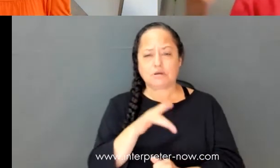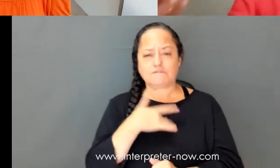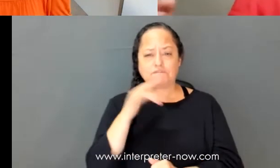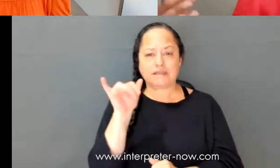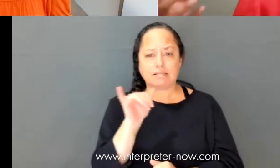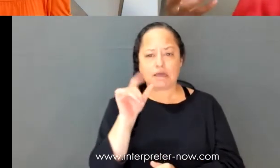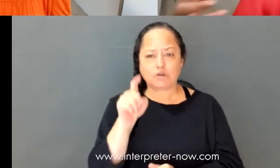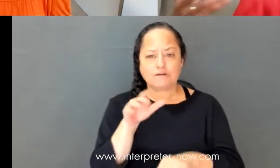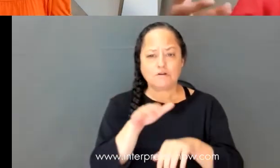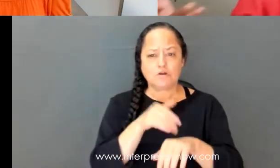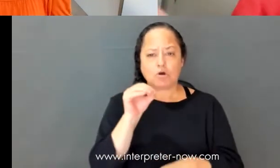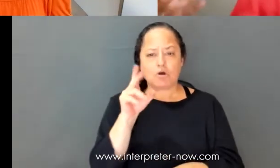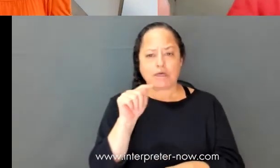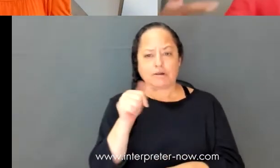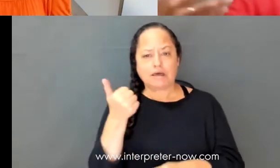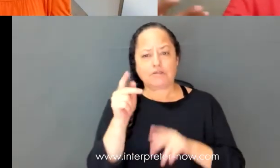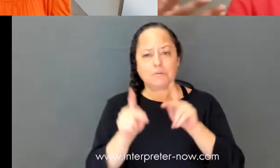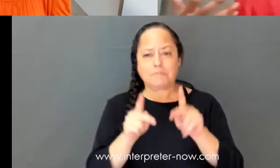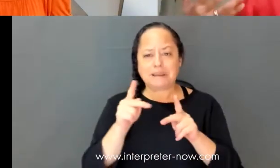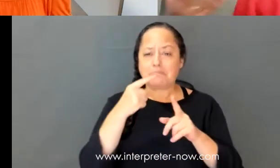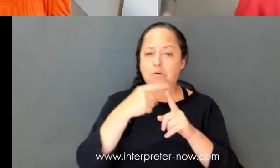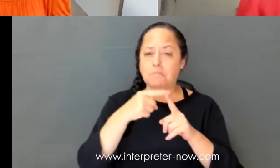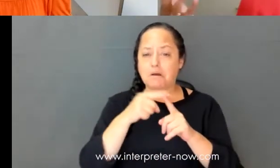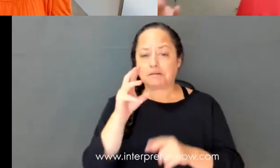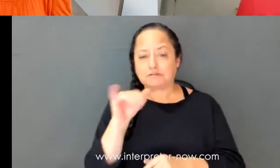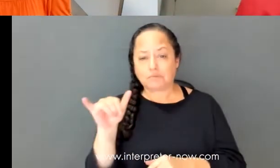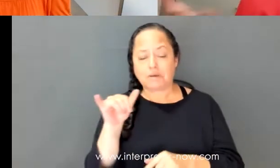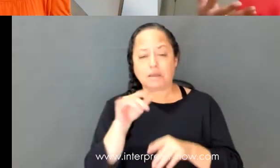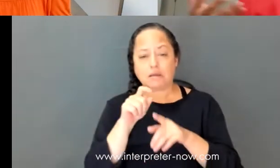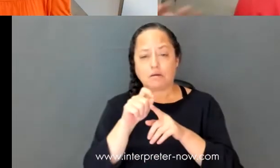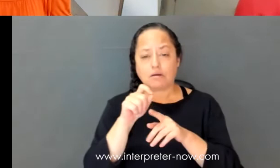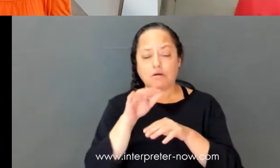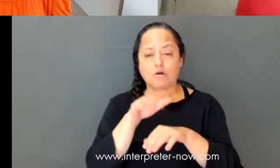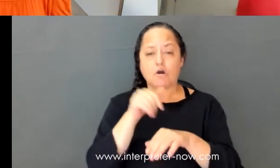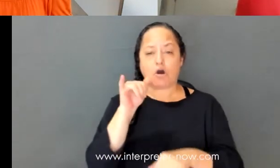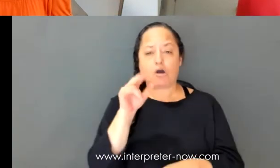out other people in a positive way of calling people and say, you know, "I'm so glad I'm building on your work here."